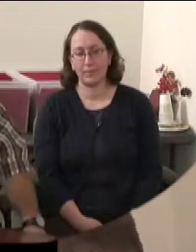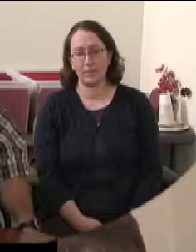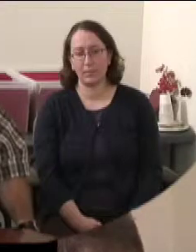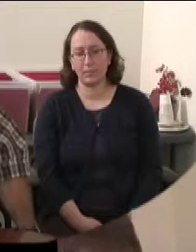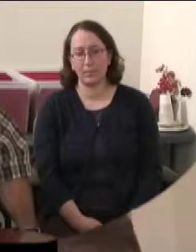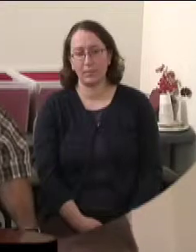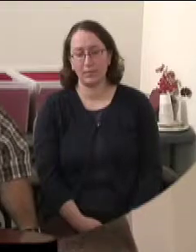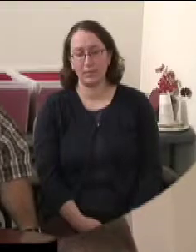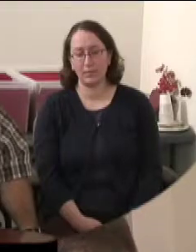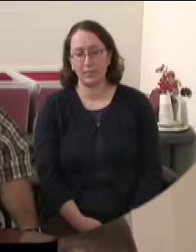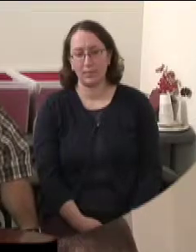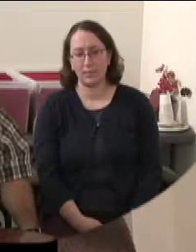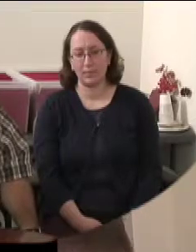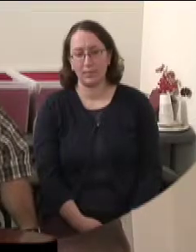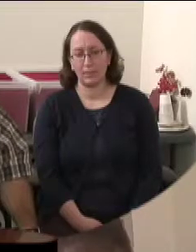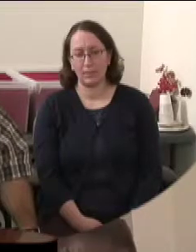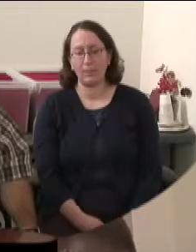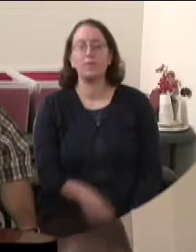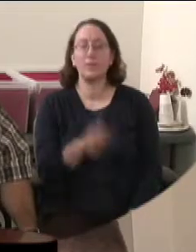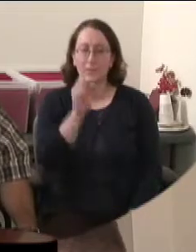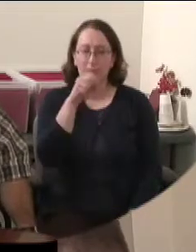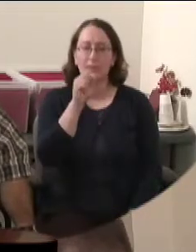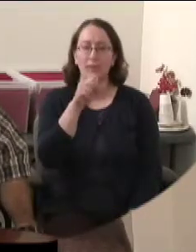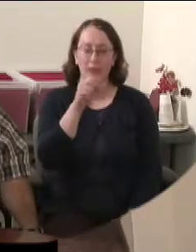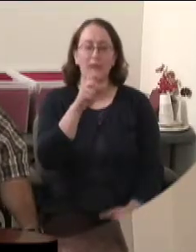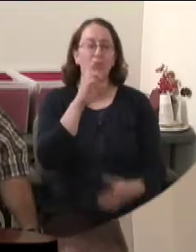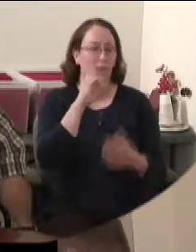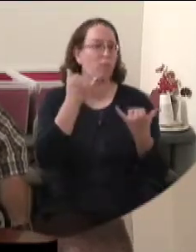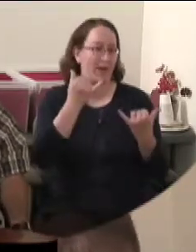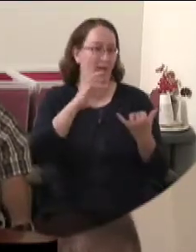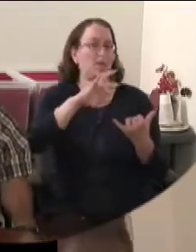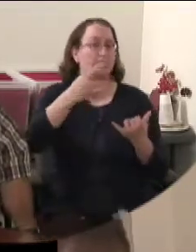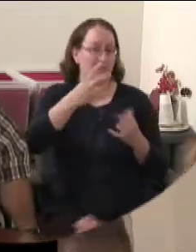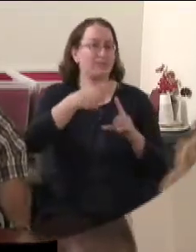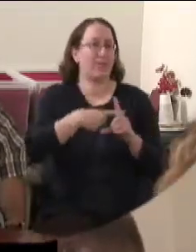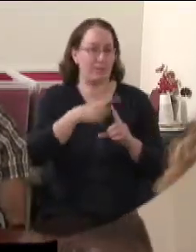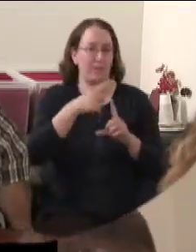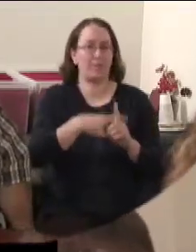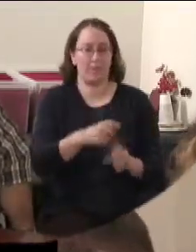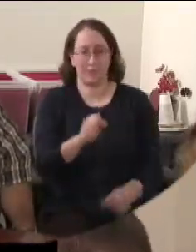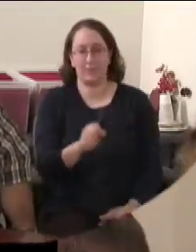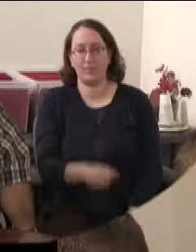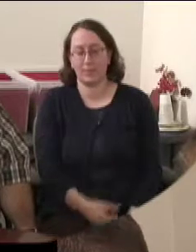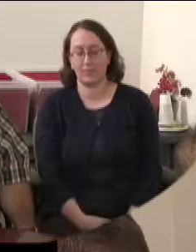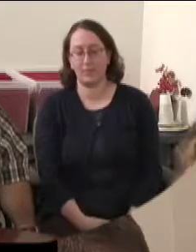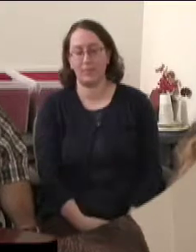she's gone seven months? Steven: Yes, she's in her seventh month. Kelly: Okay. Now what has she,